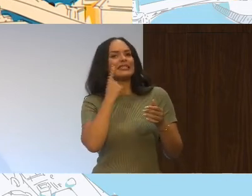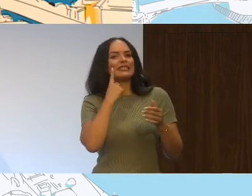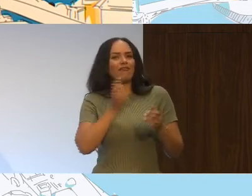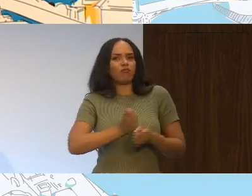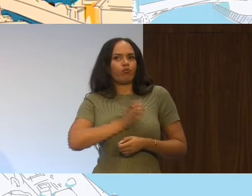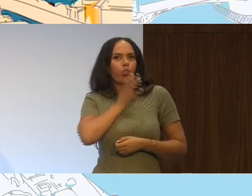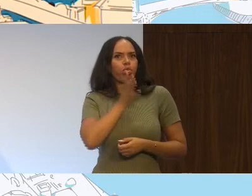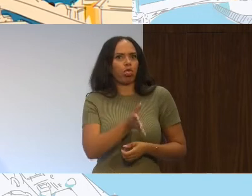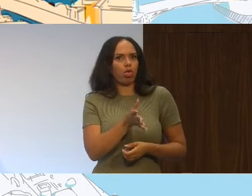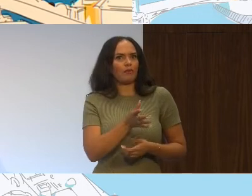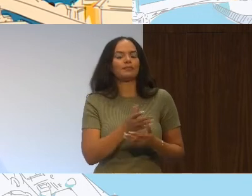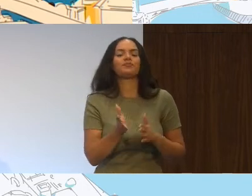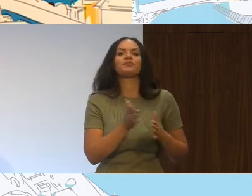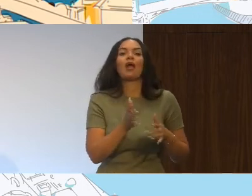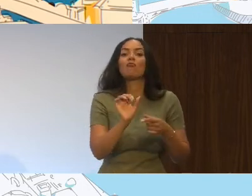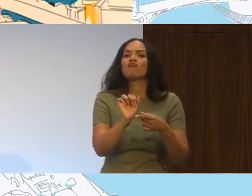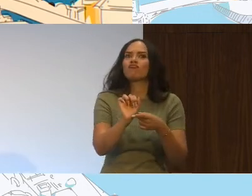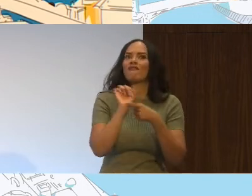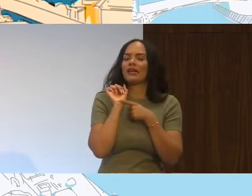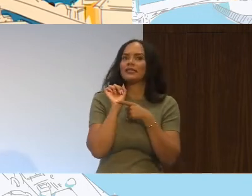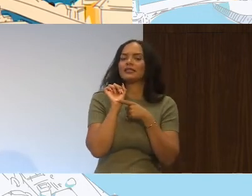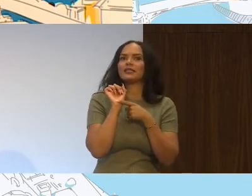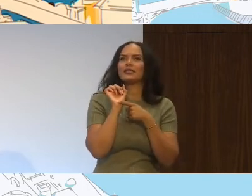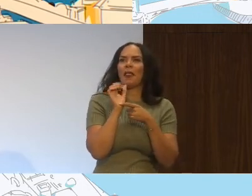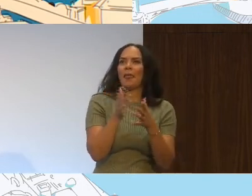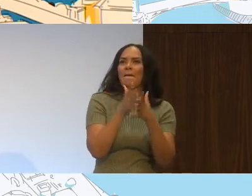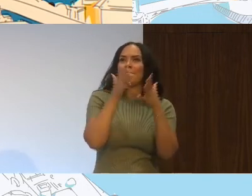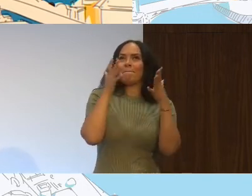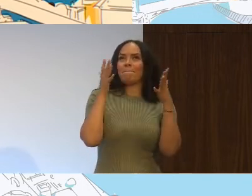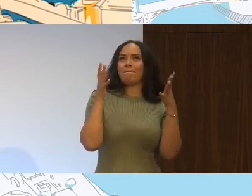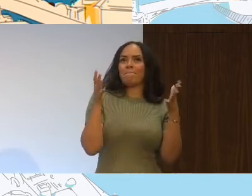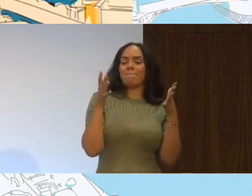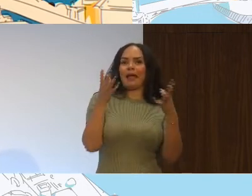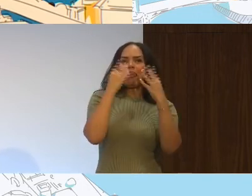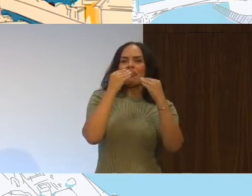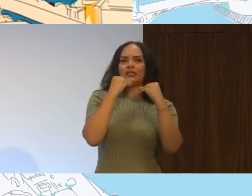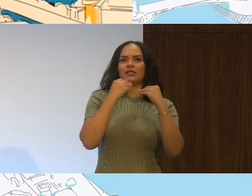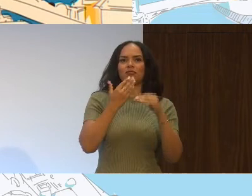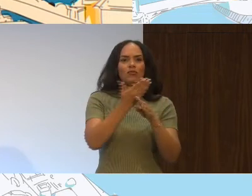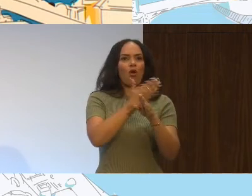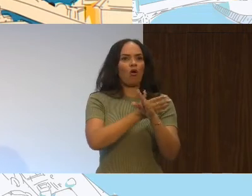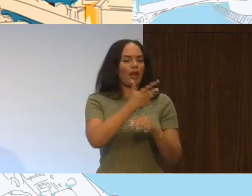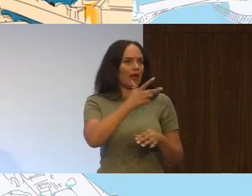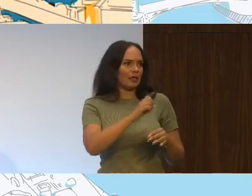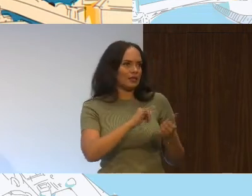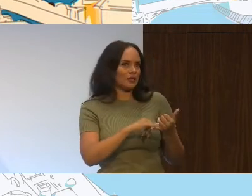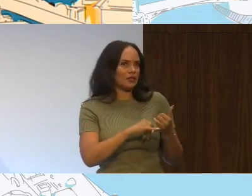and then preventives, and you learn a big lesson in the early eighties we were using propranolol Zoloft